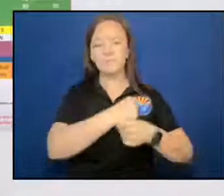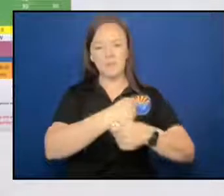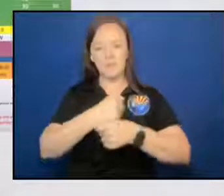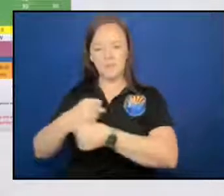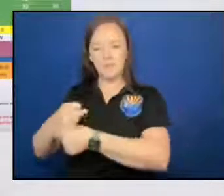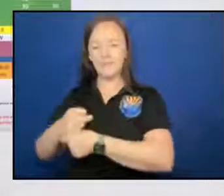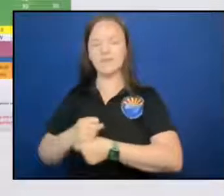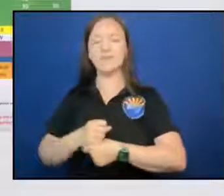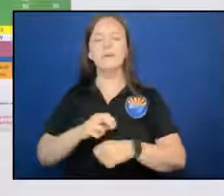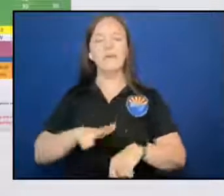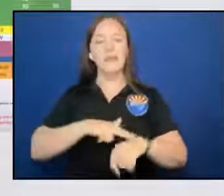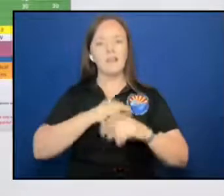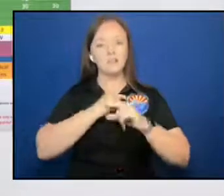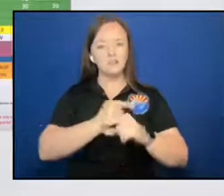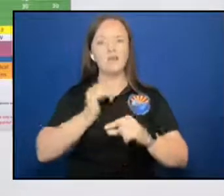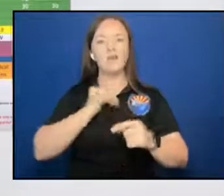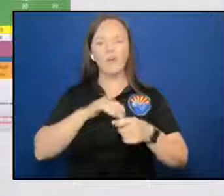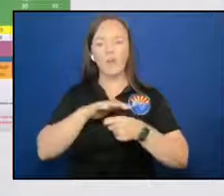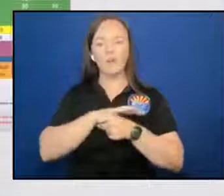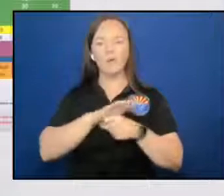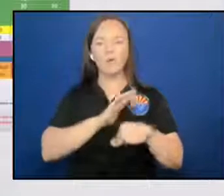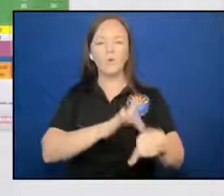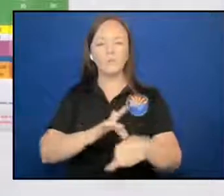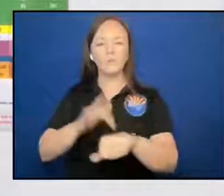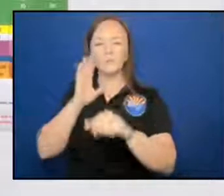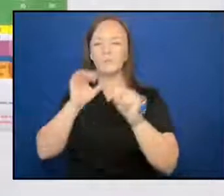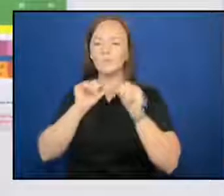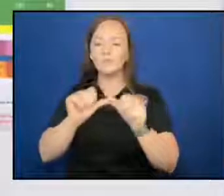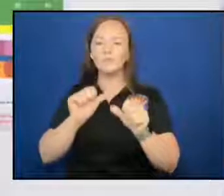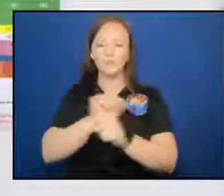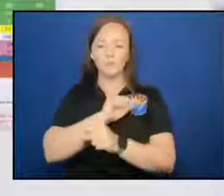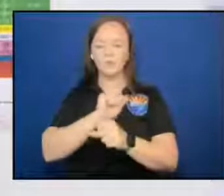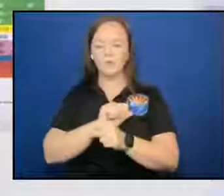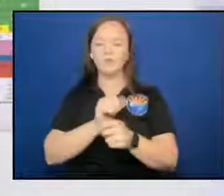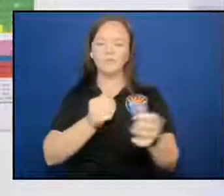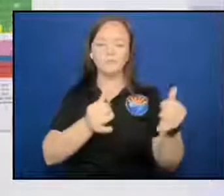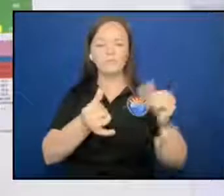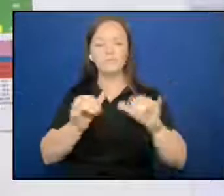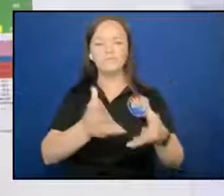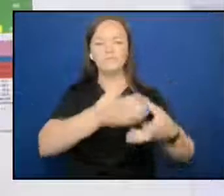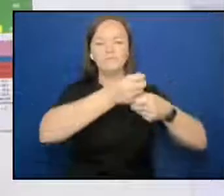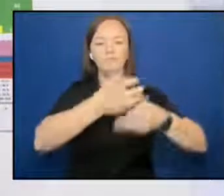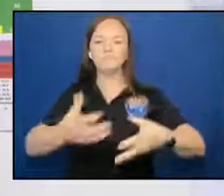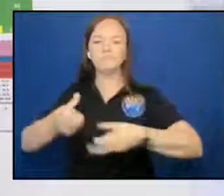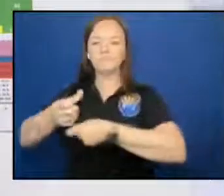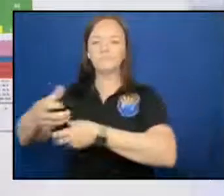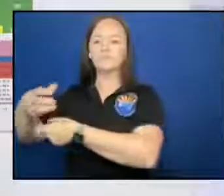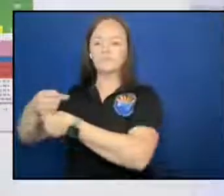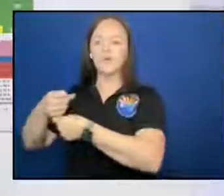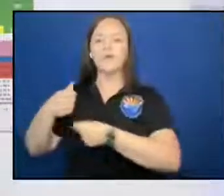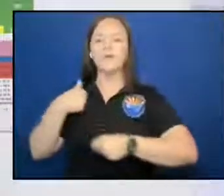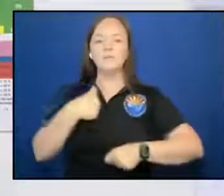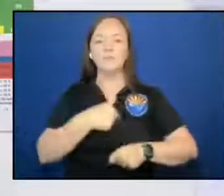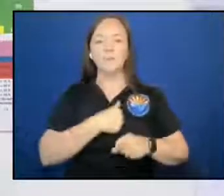AND THOSE FINE DEAD FUELS DRY, THEN THEY WILL GIVE THAT HEAT TO THE FINE DEAD FUELS AND ALLOW IT TO SPREAD